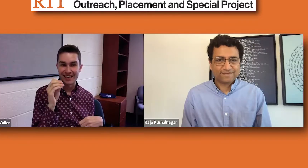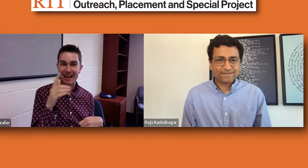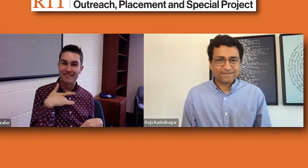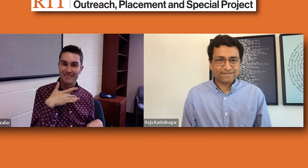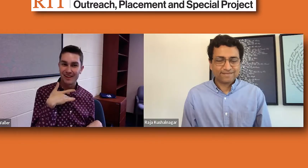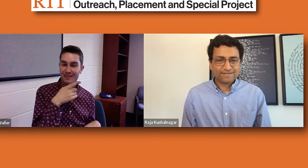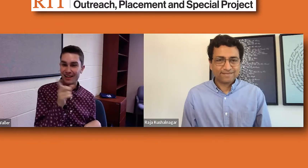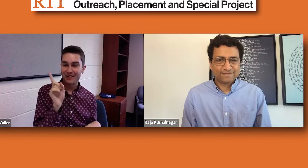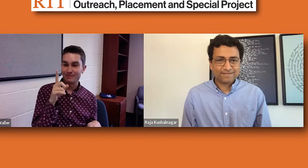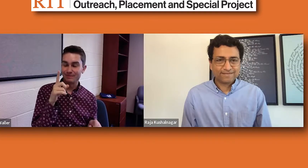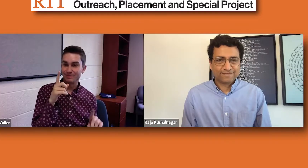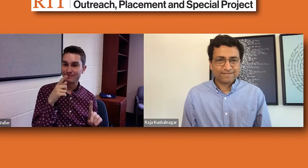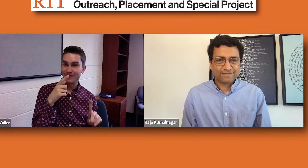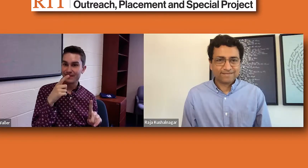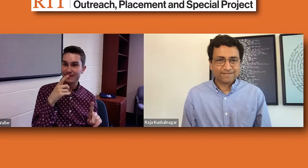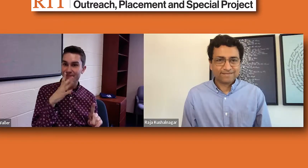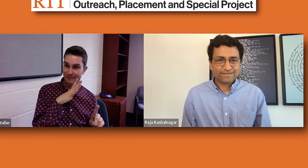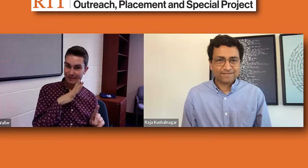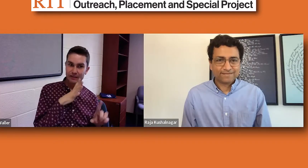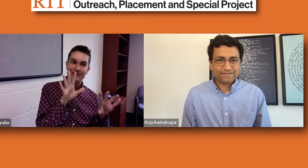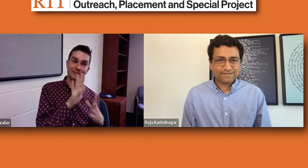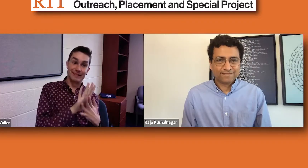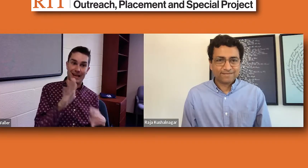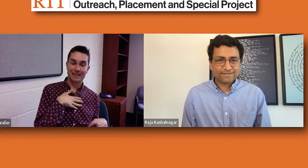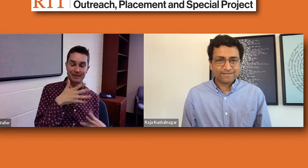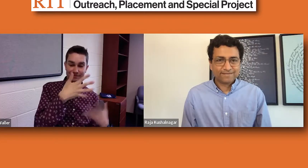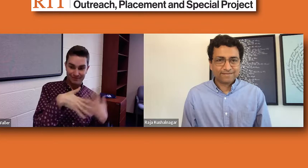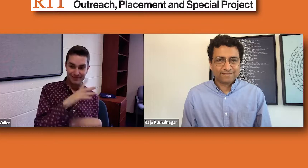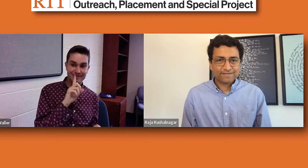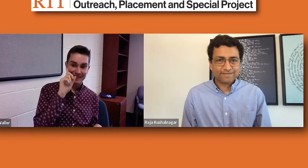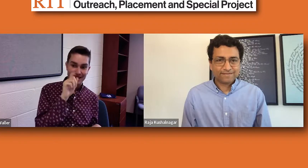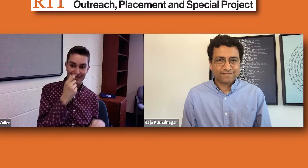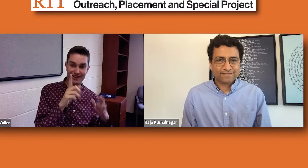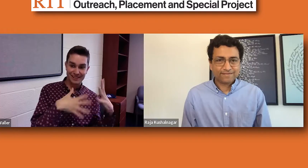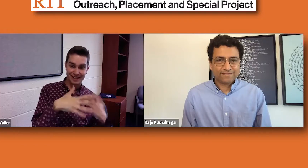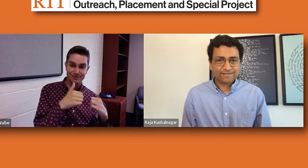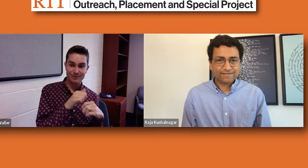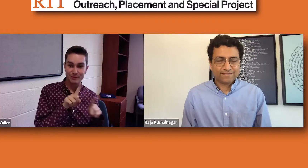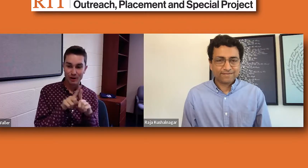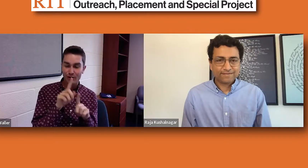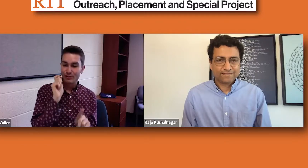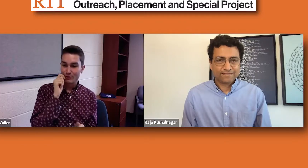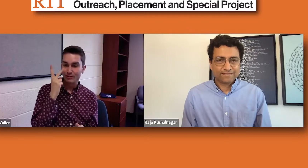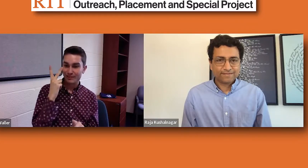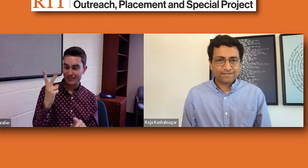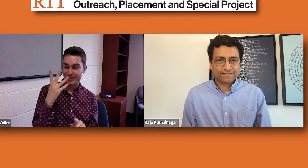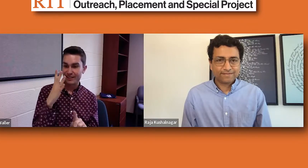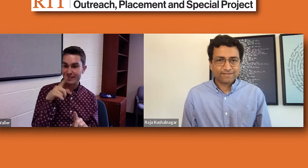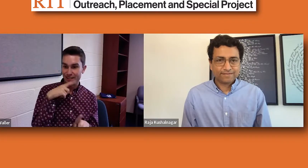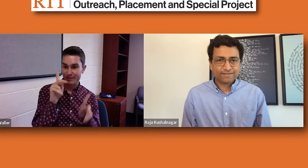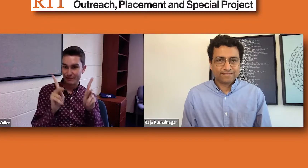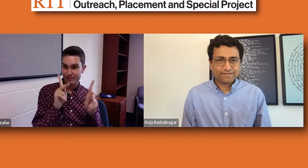when they don't have access. And so it was nice to have, you know, Deaf people